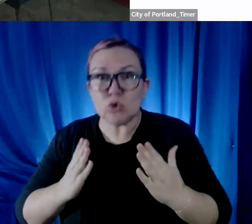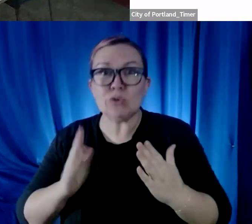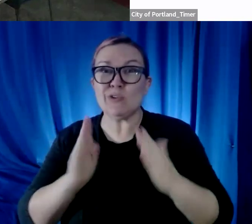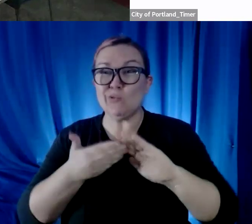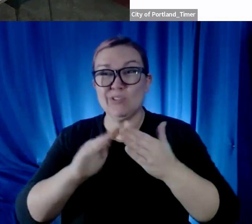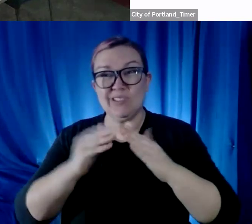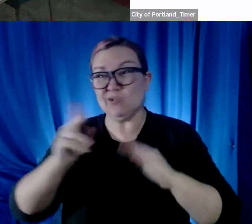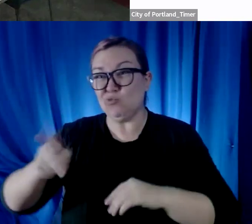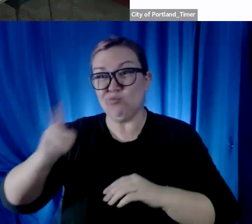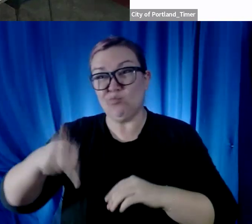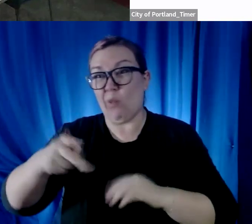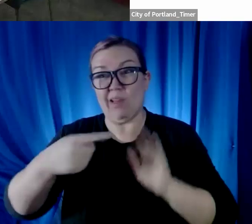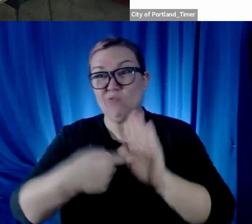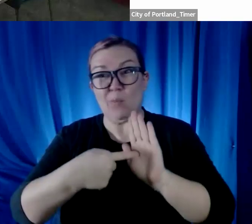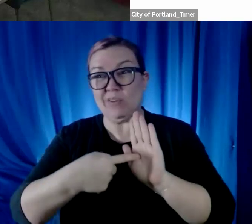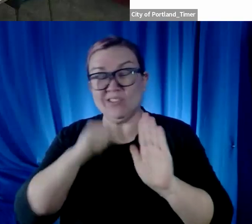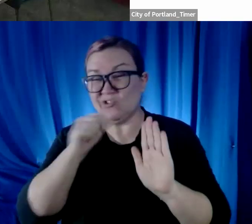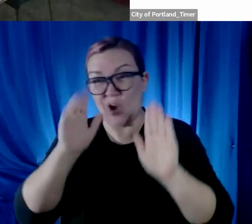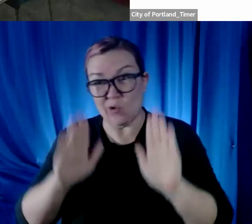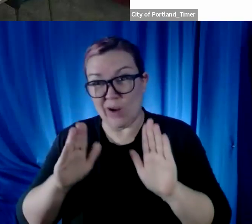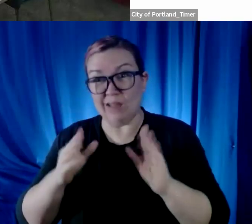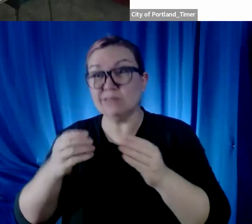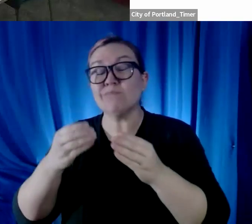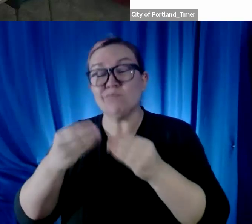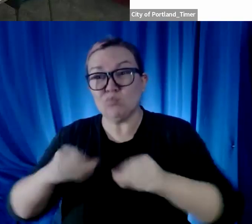And tax revenues and property values drop because government is failing.